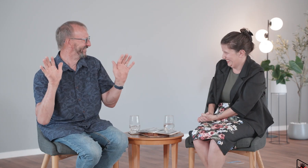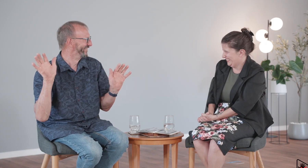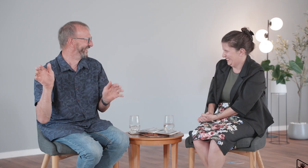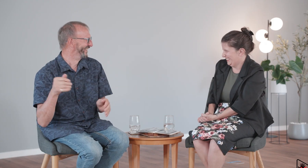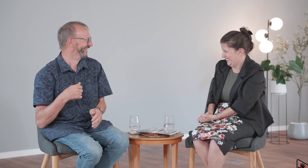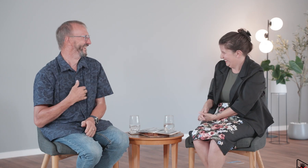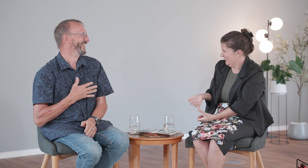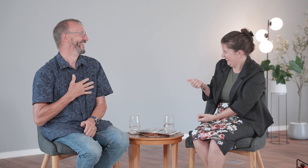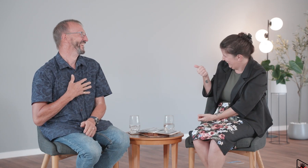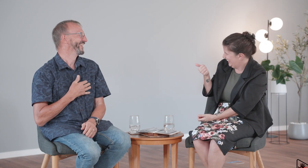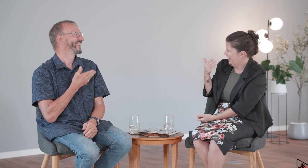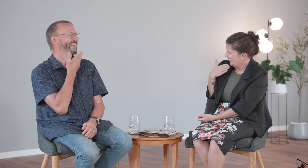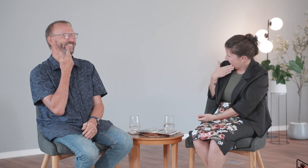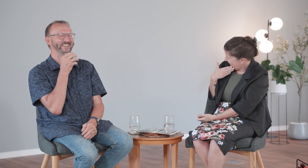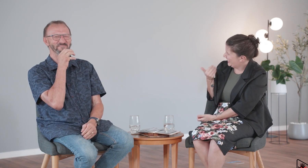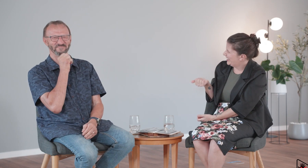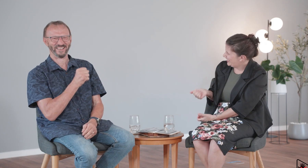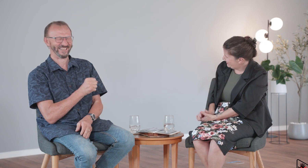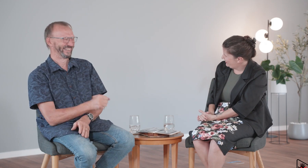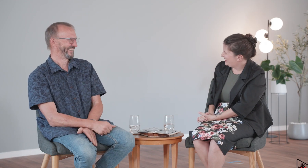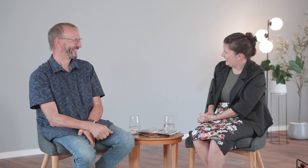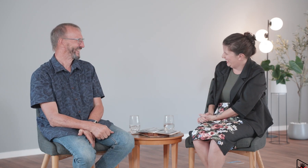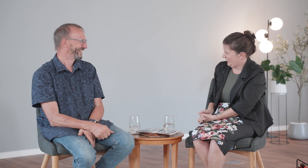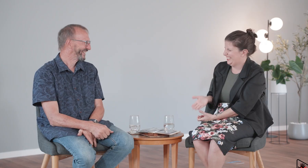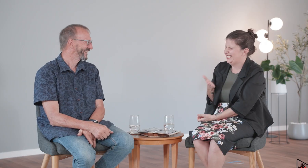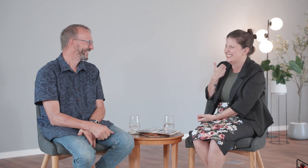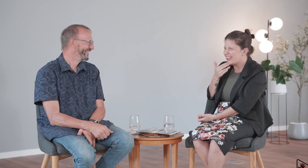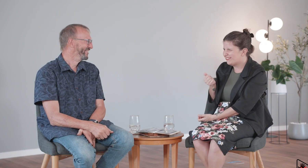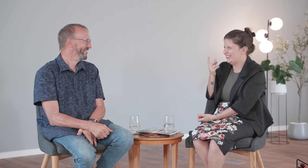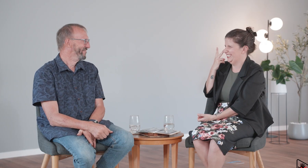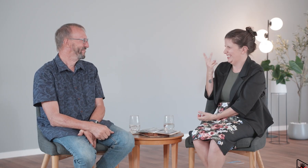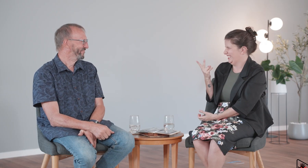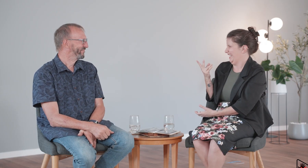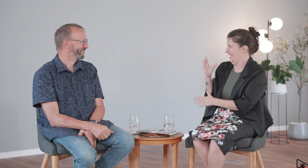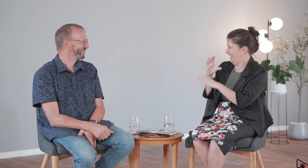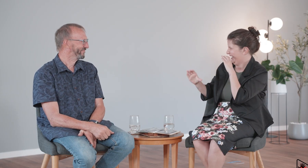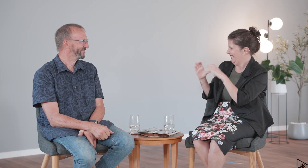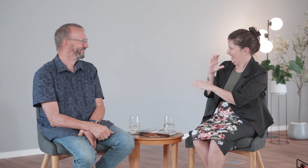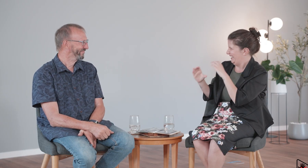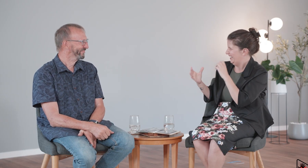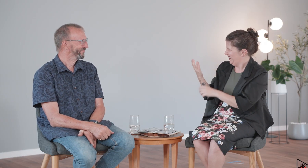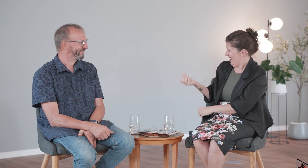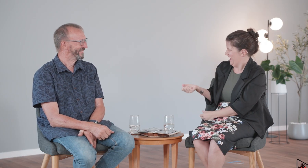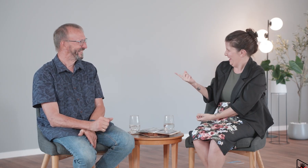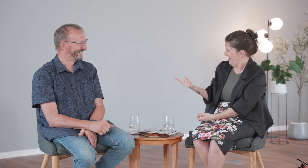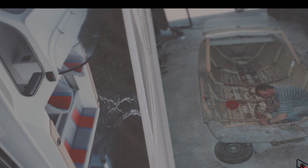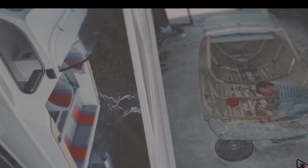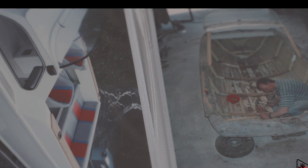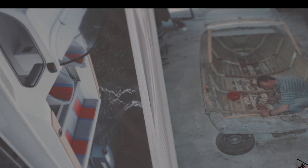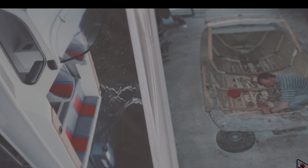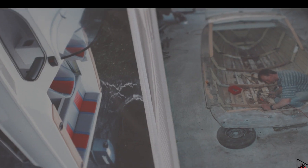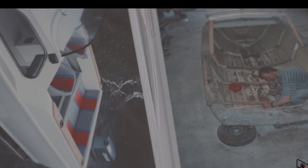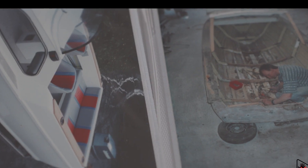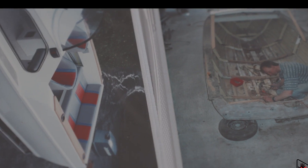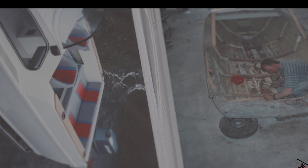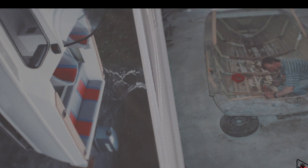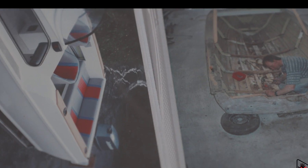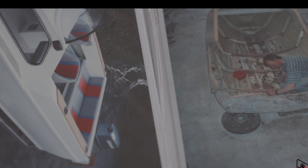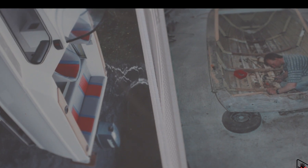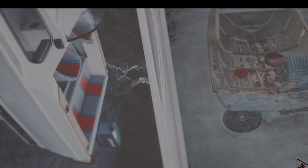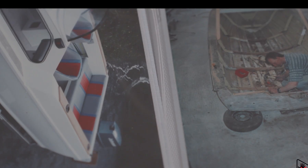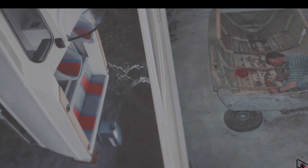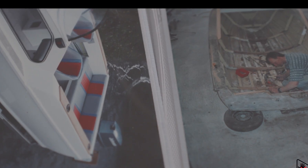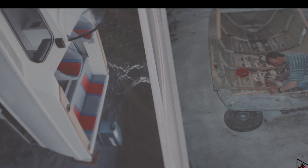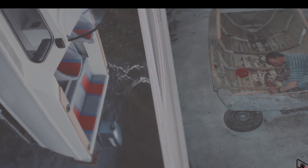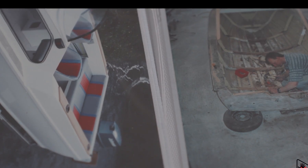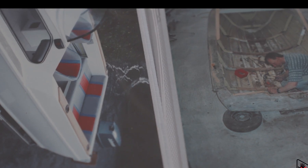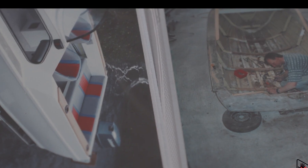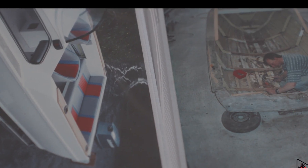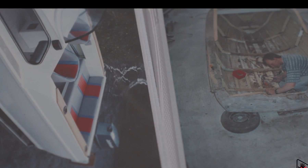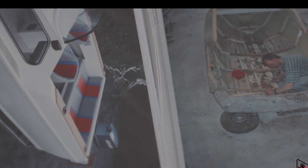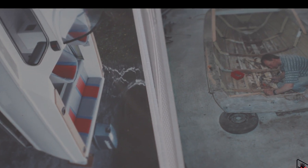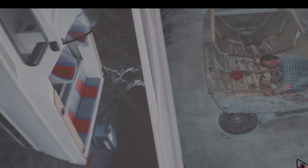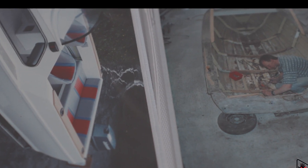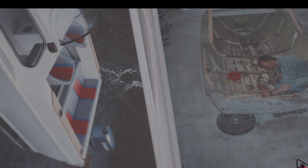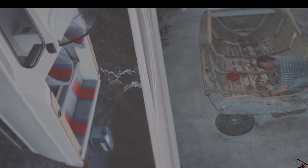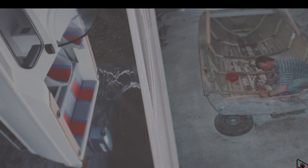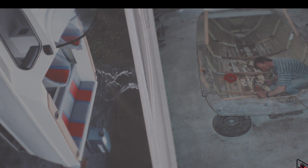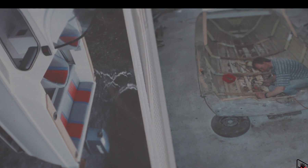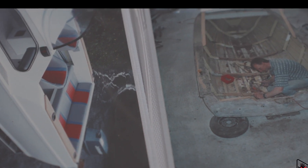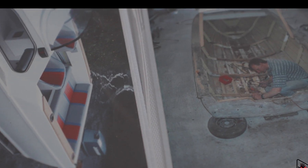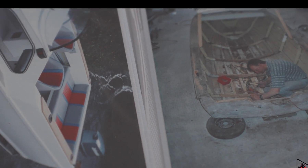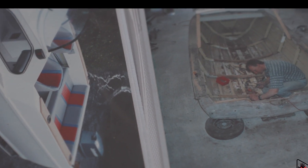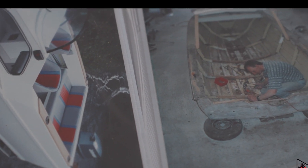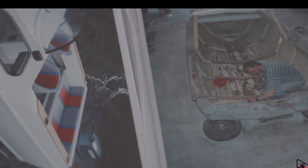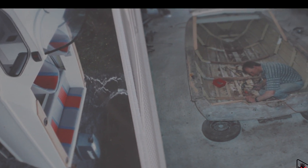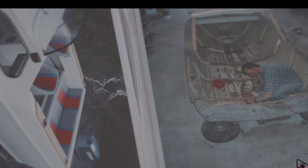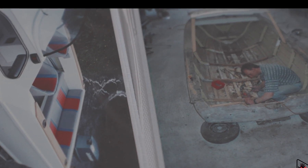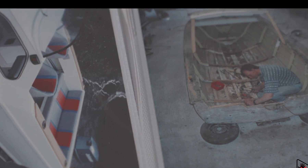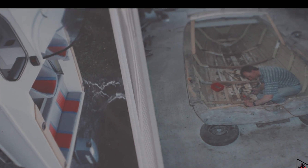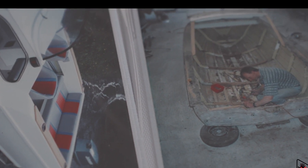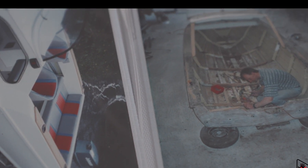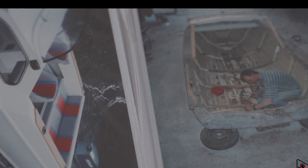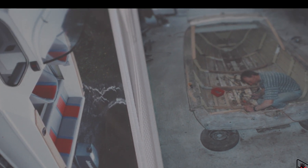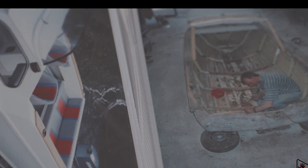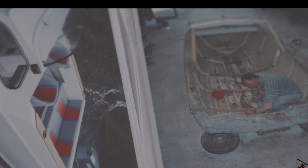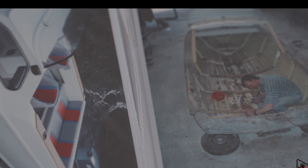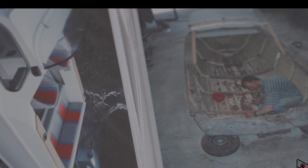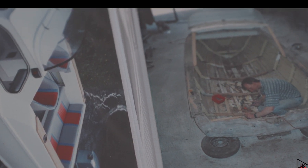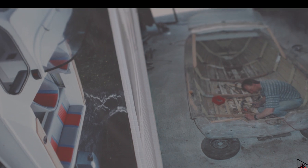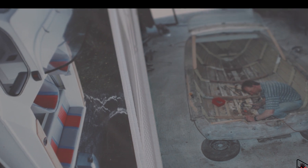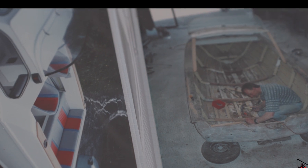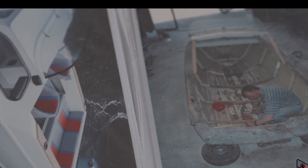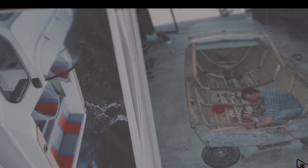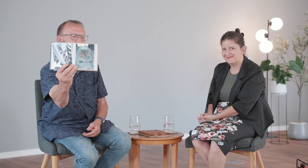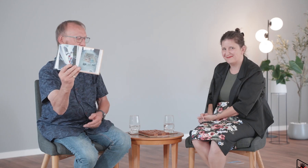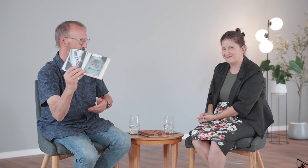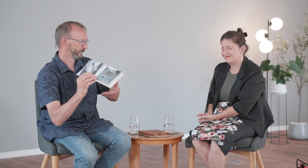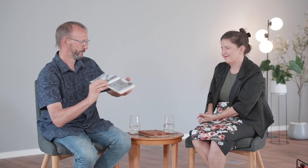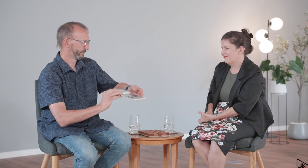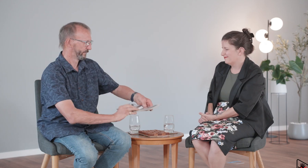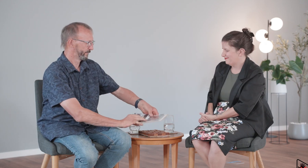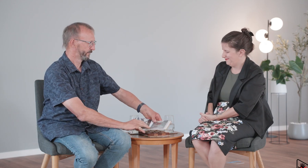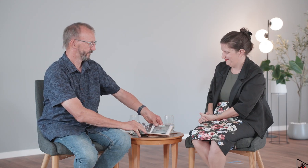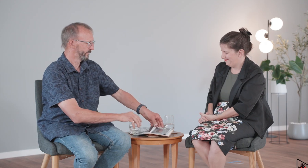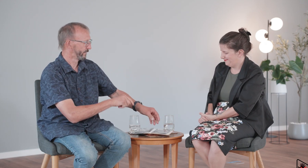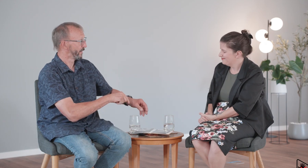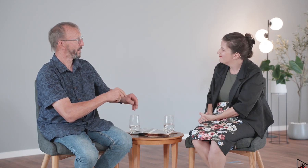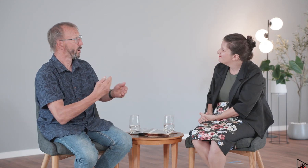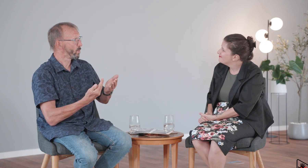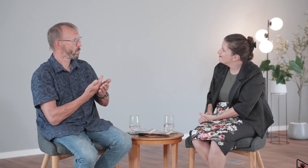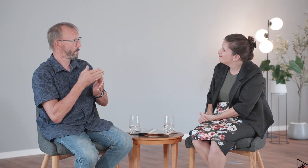Great gesturing. Isn't that nice? It's so lovely to see communication happen like that.